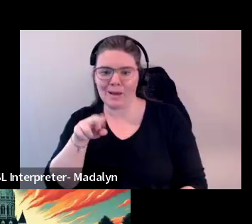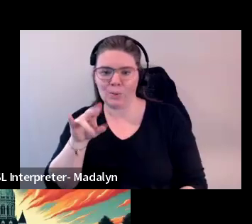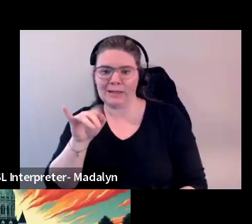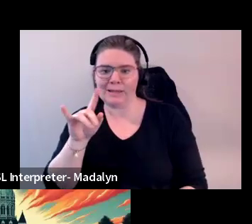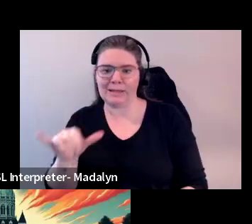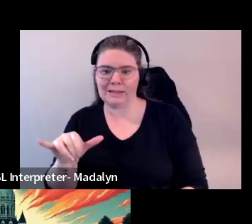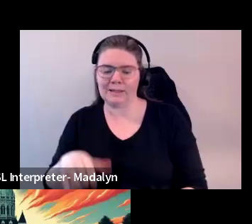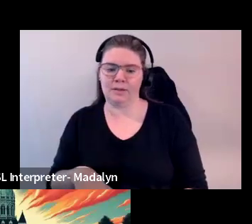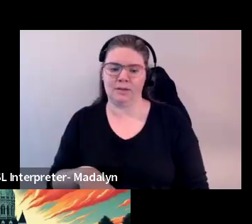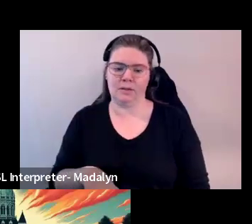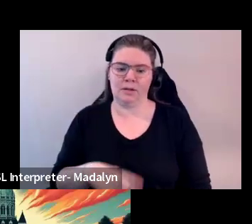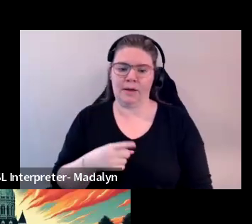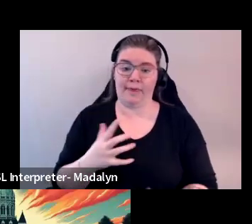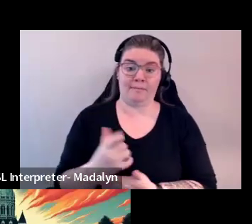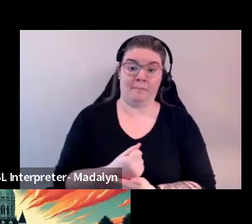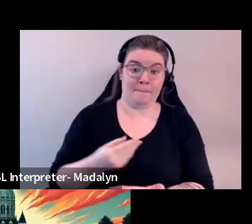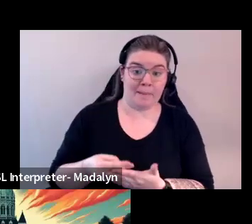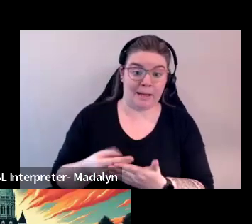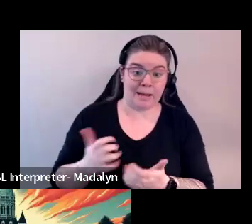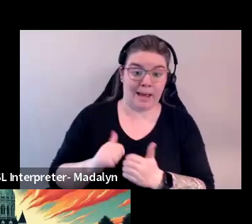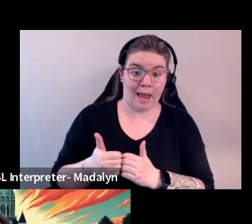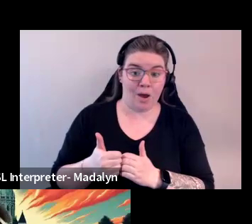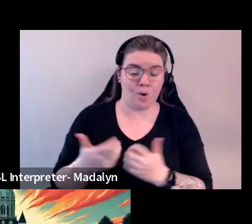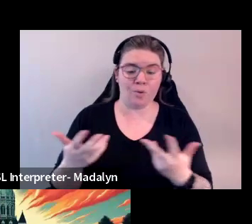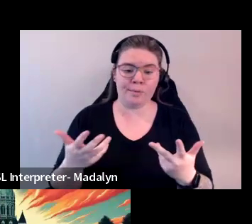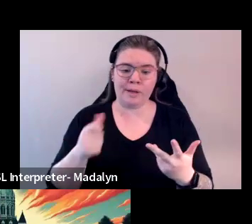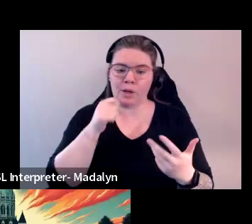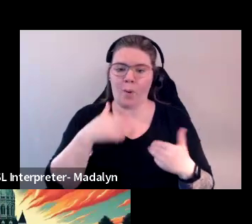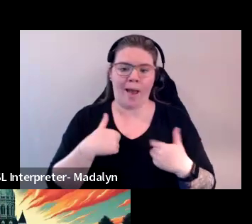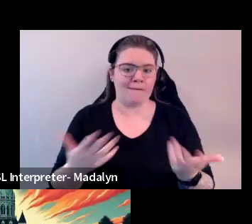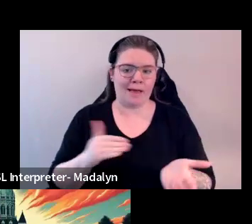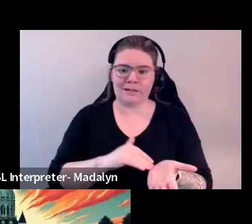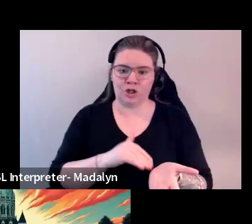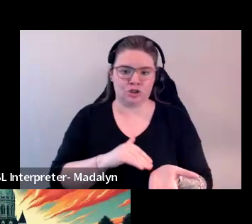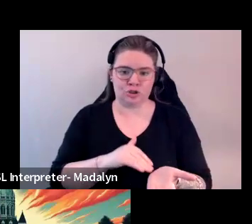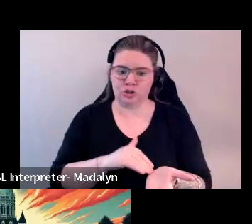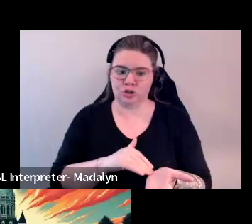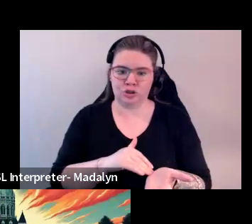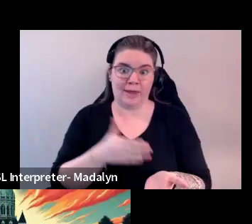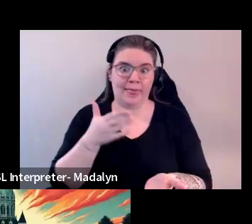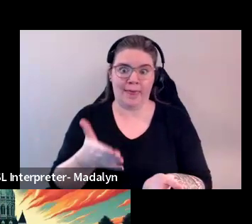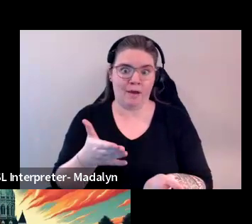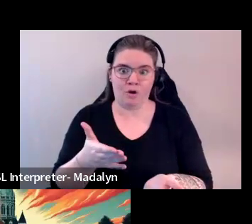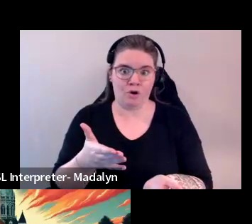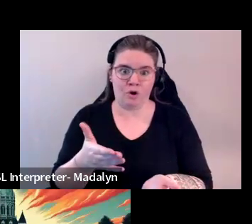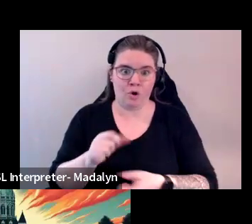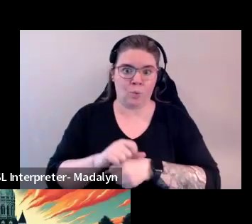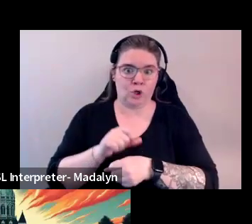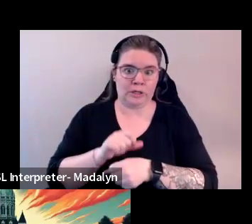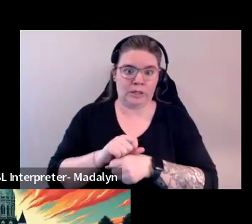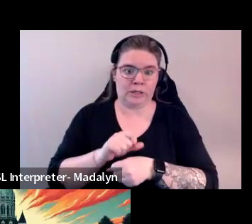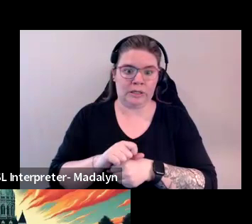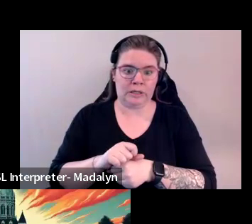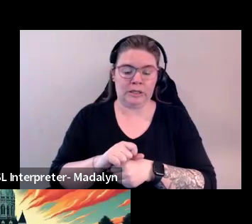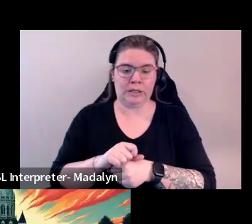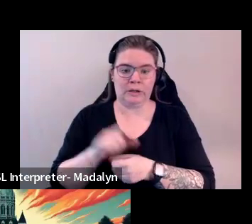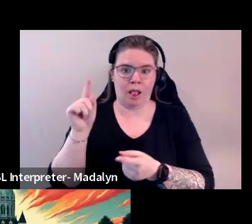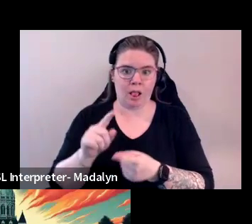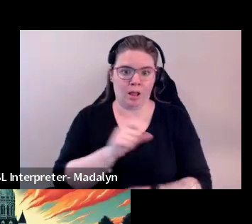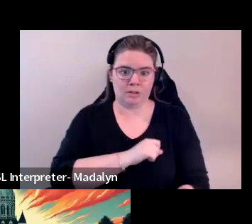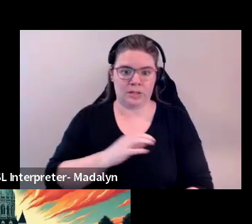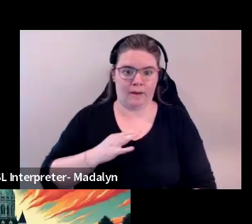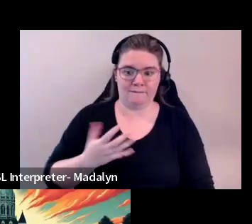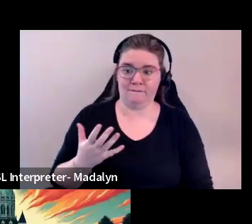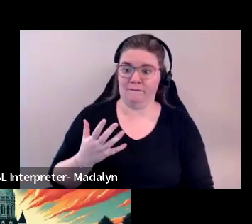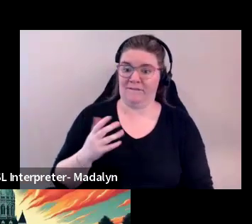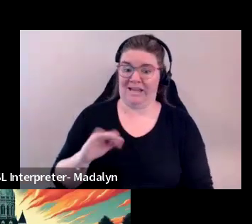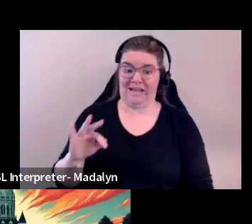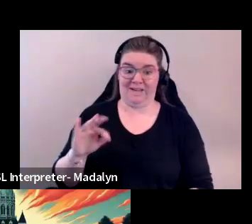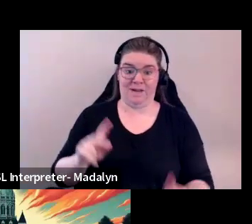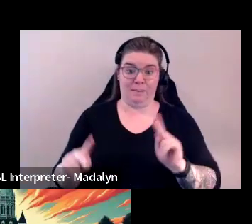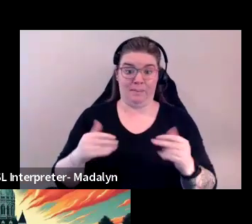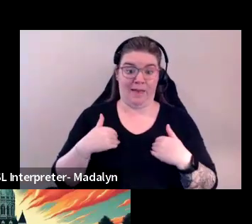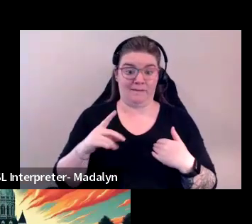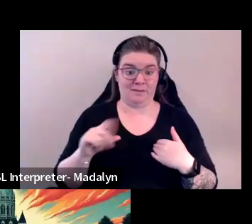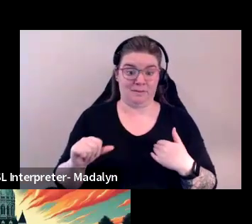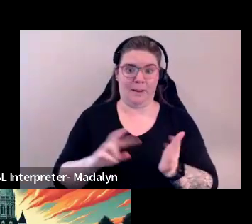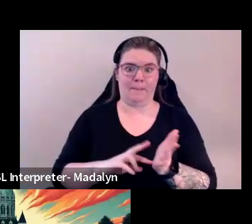Tom Olin: and they make money by not having a lot of doctors at the emergency rooms. And when it comes to people with disabilities. That means a very long, long wait.